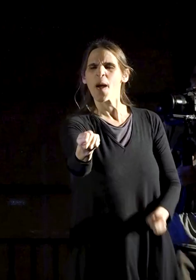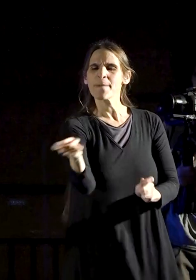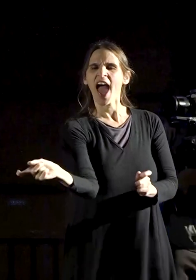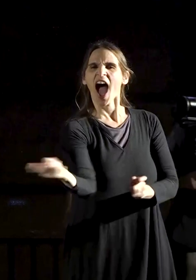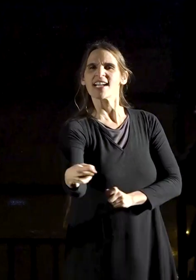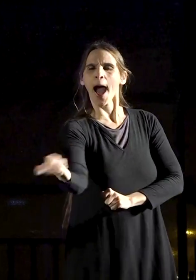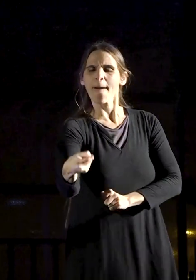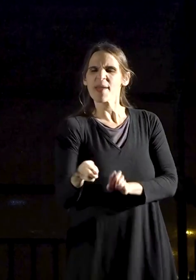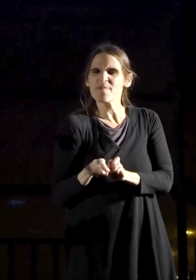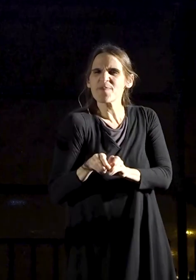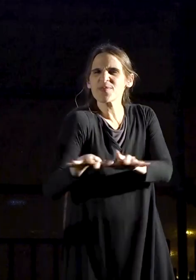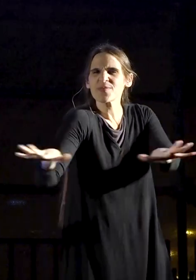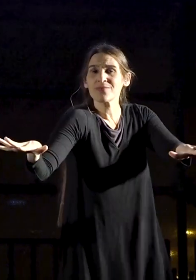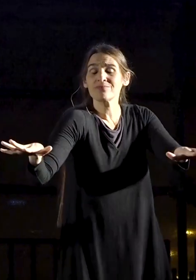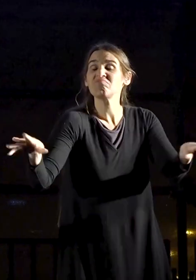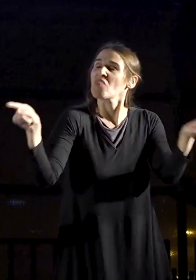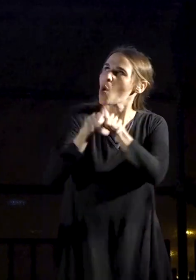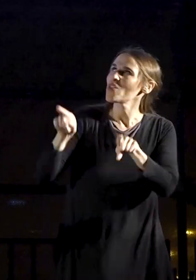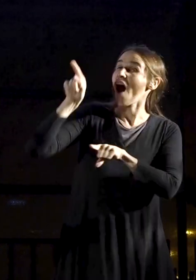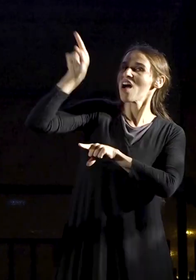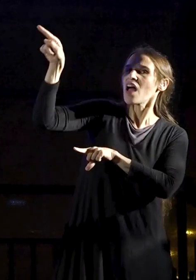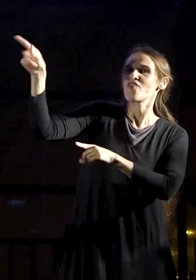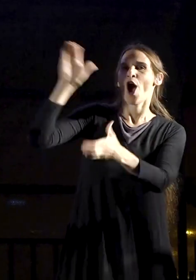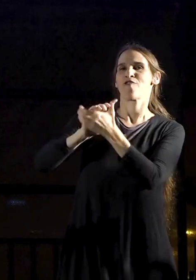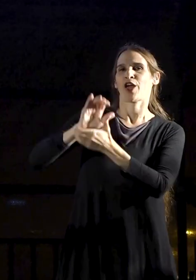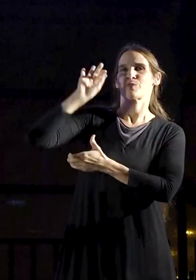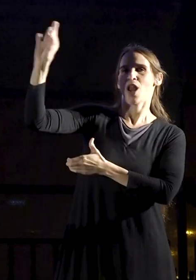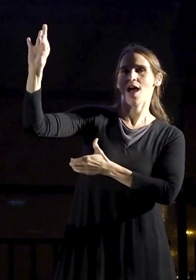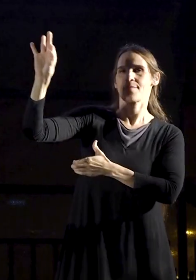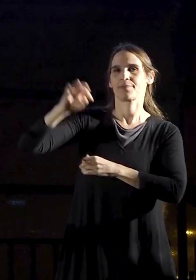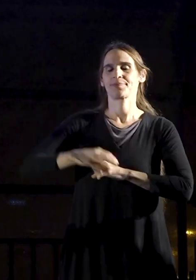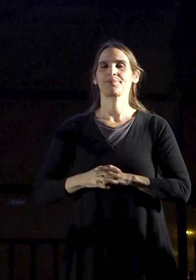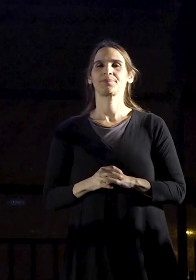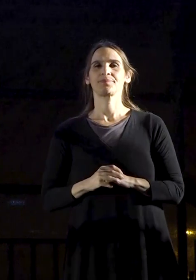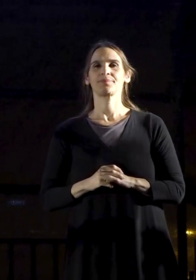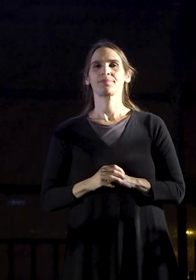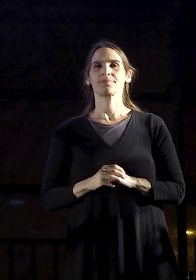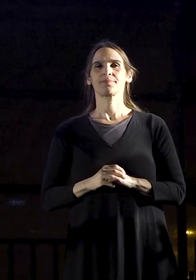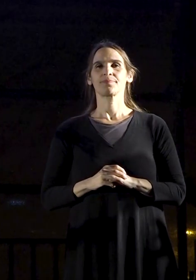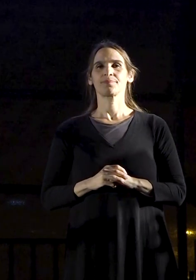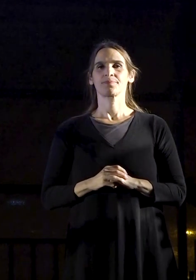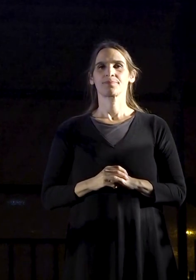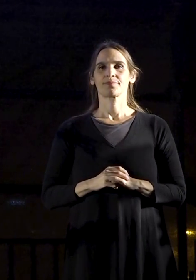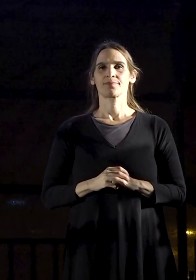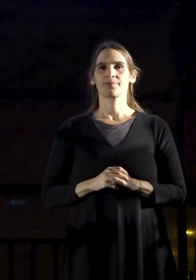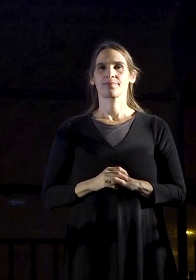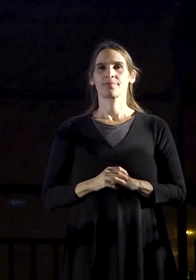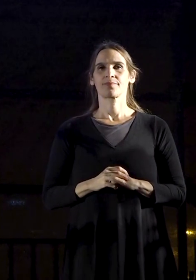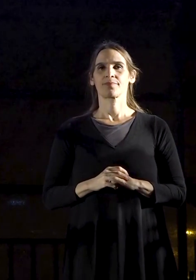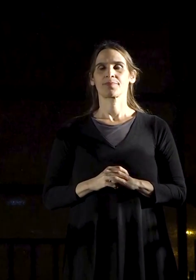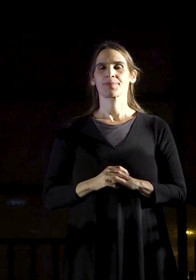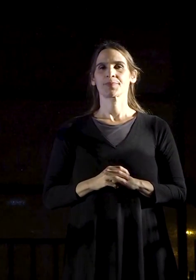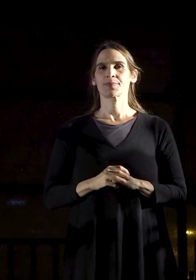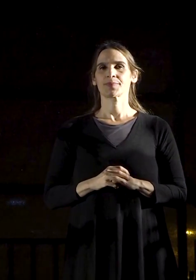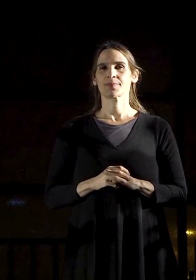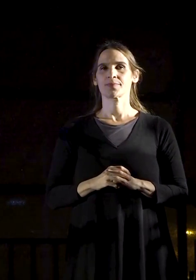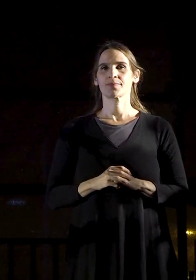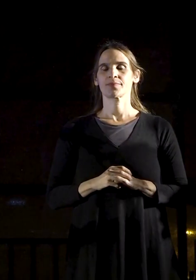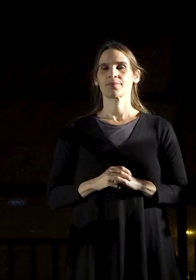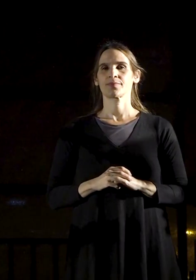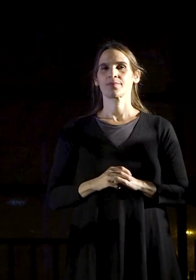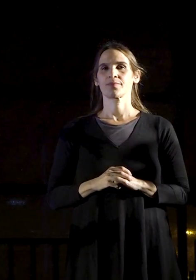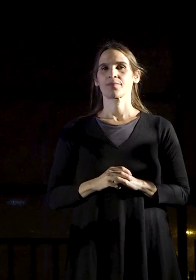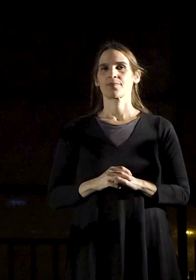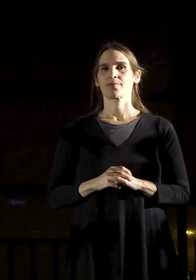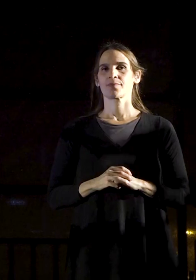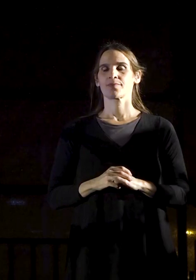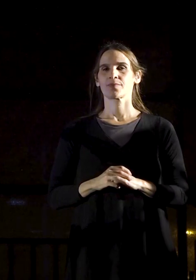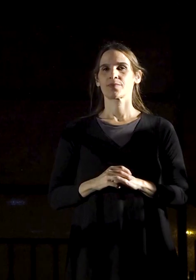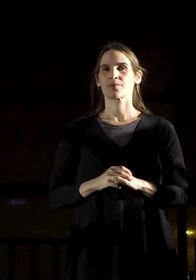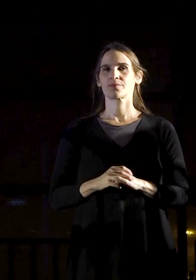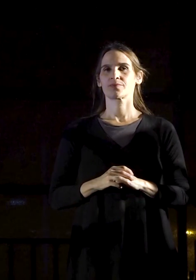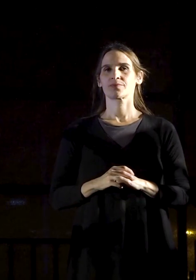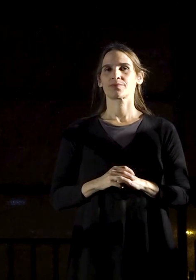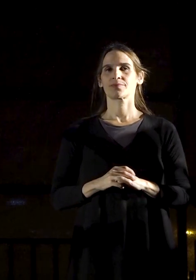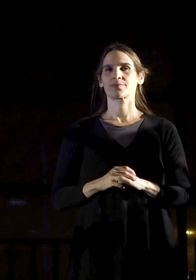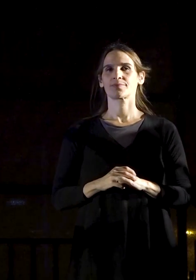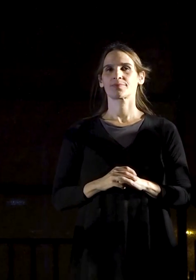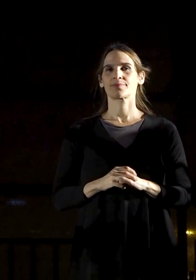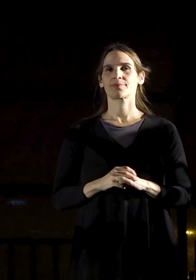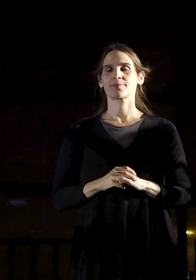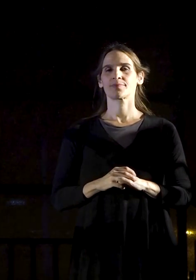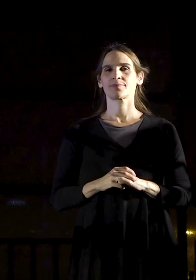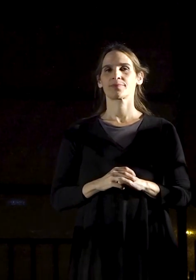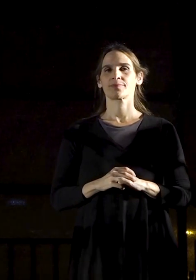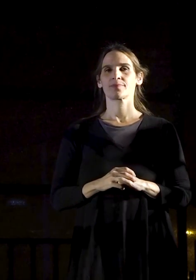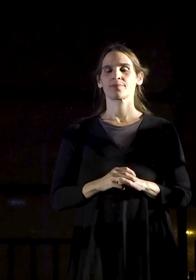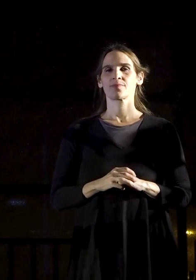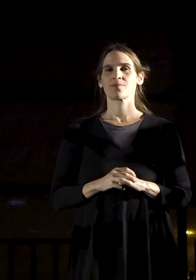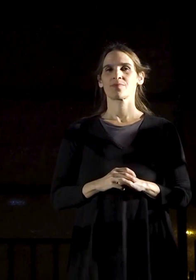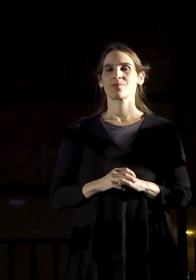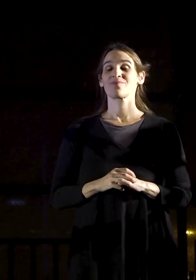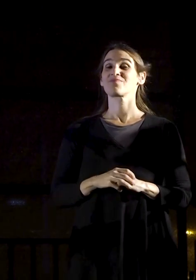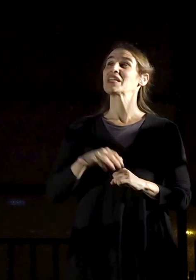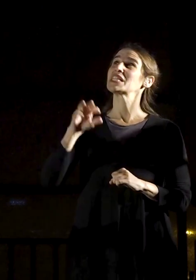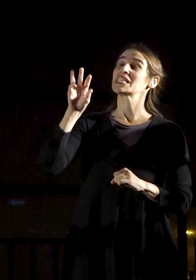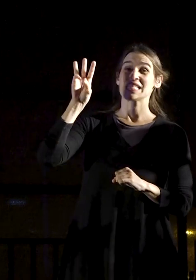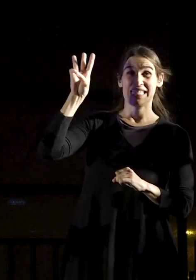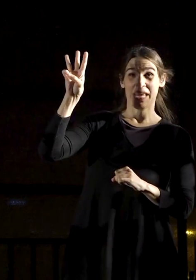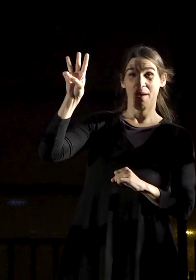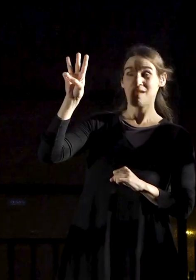Simcha, you and your friends are the same: